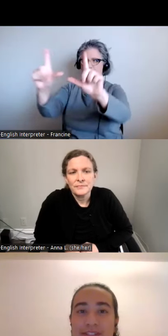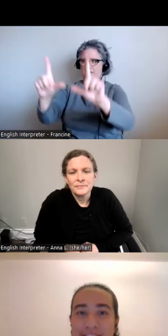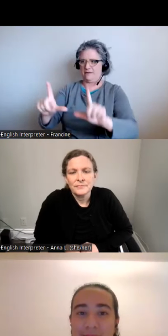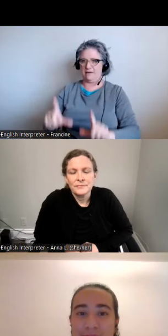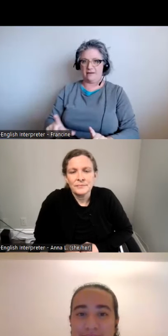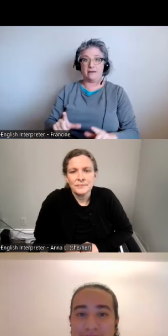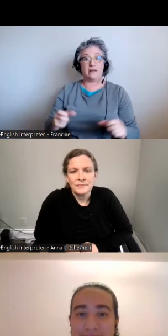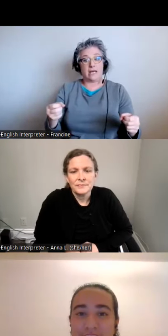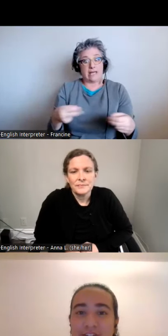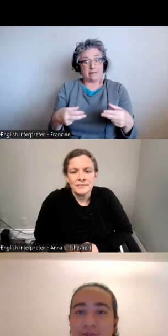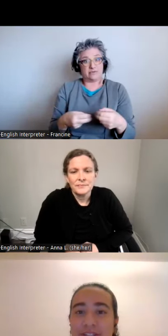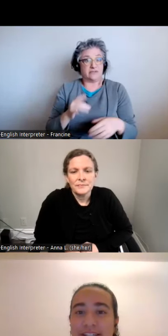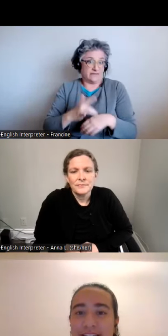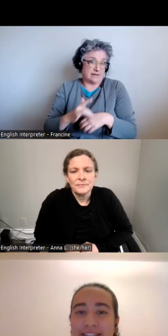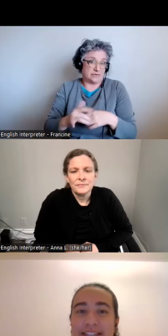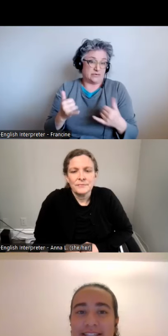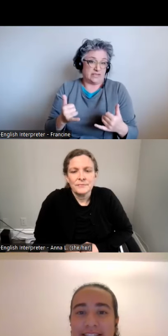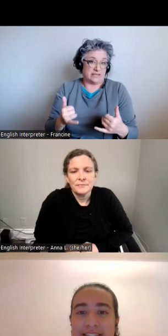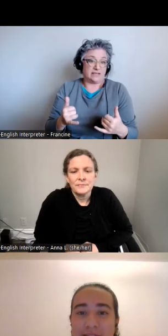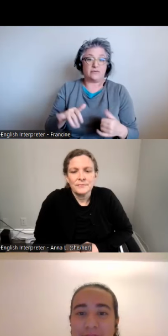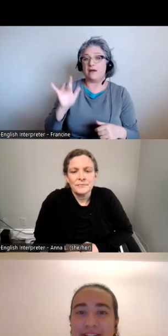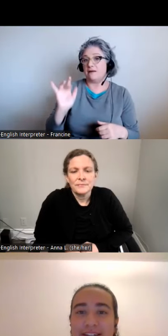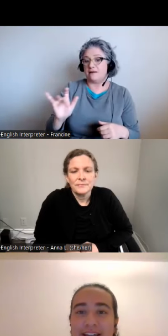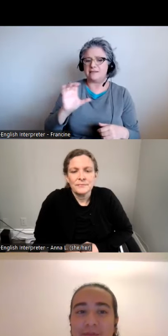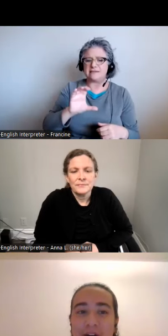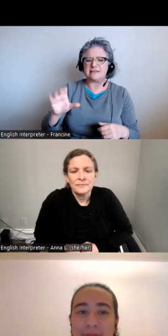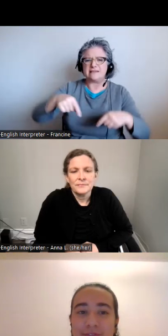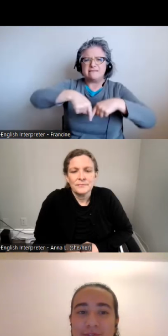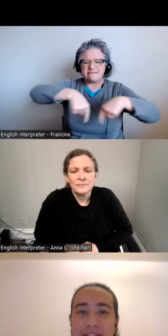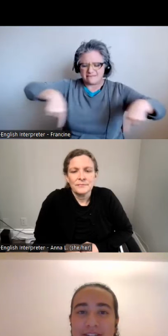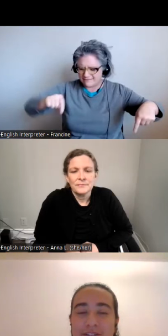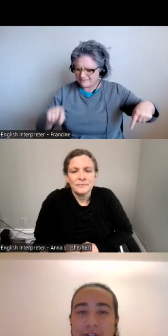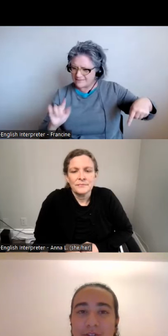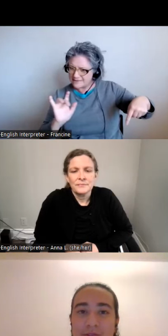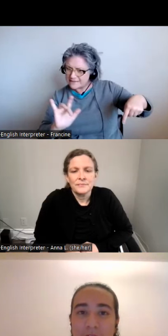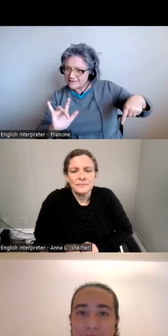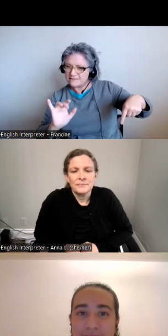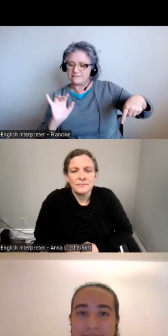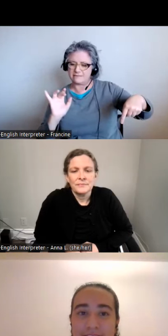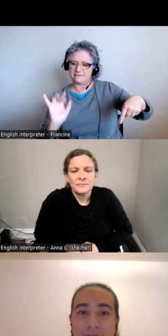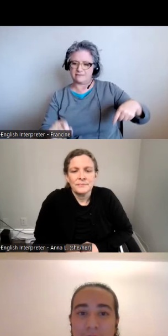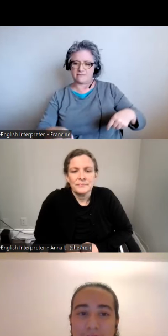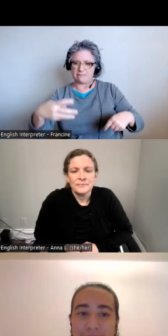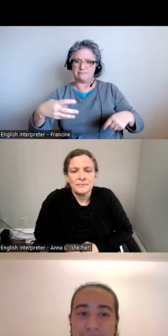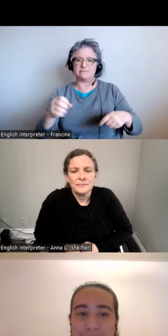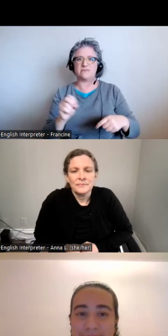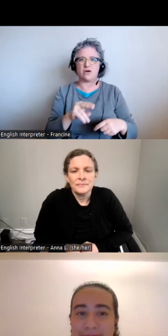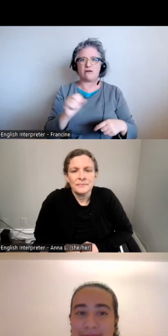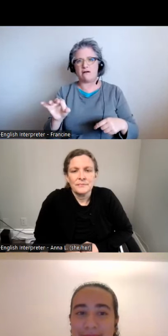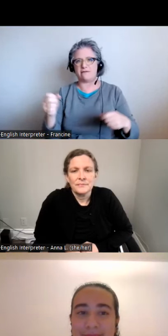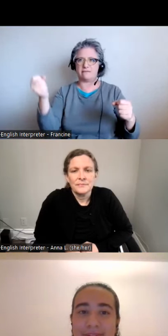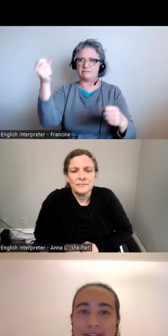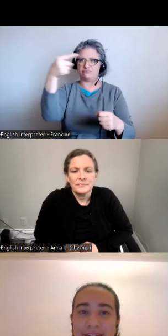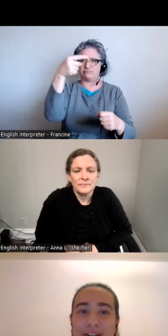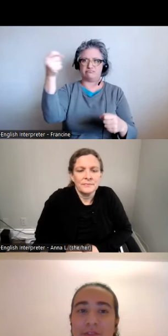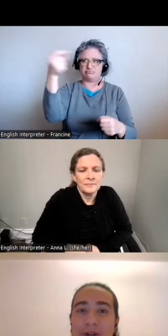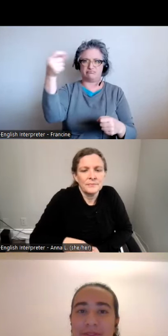Have just, the Asl interpreters and Speakers on Screen.